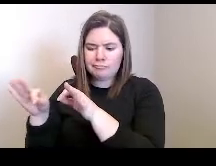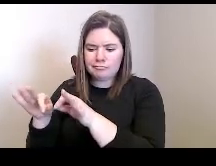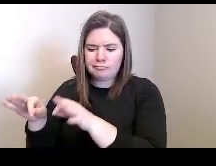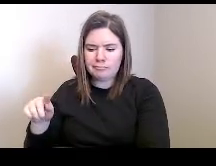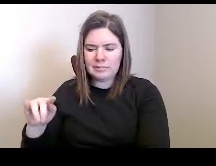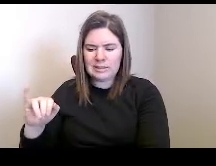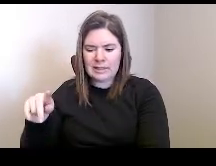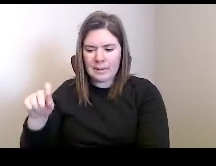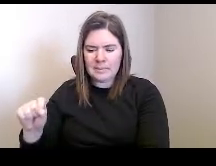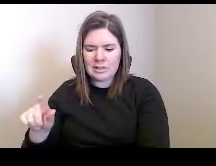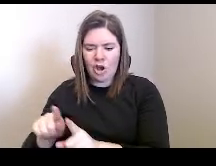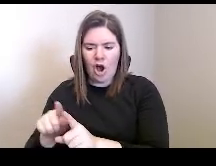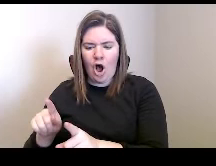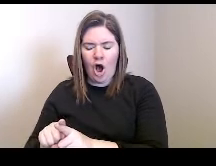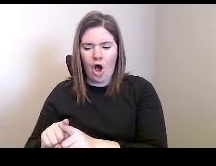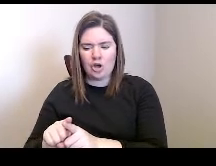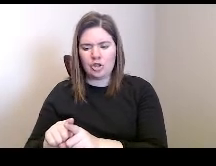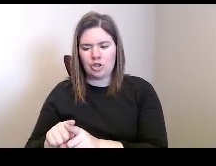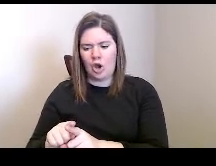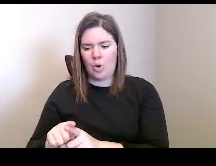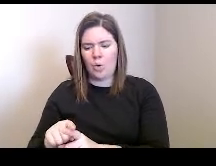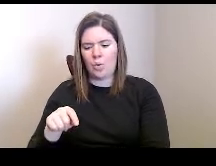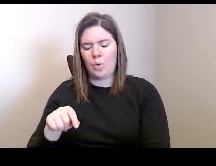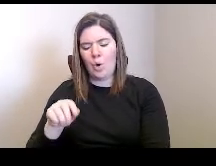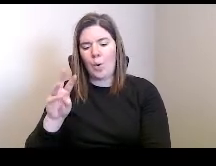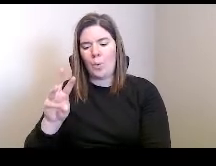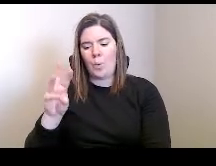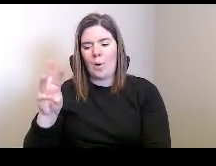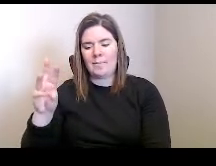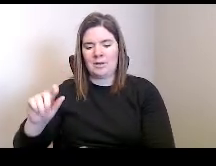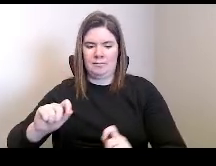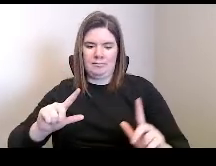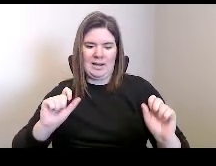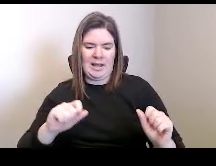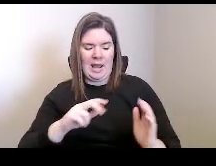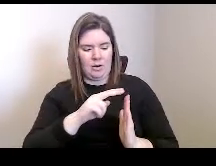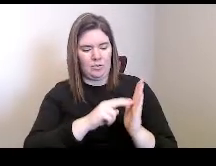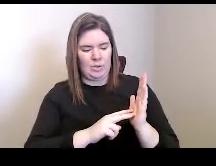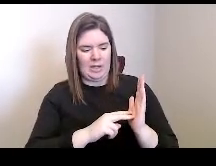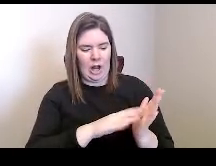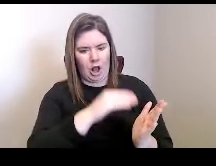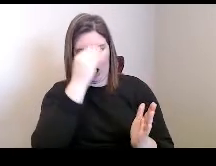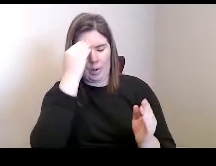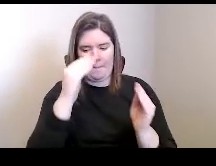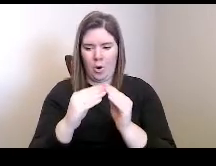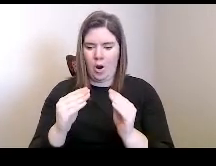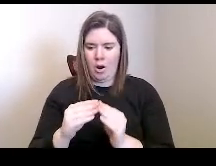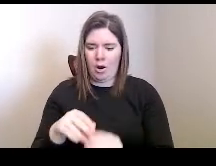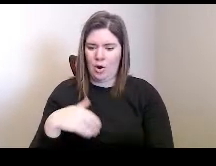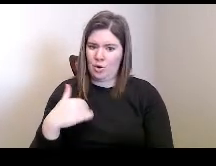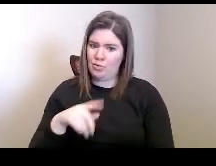at the bottom that says, you know, read more about making documents accessible, so... You know Microsoft is a good resource for their products.